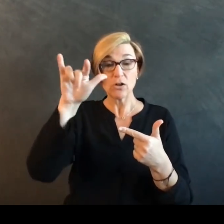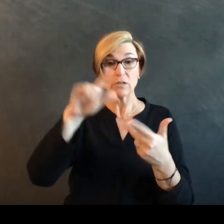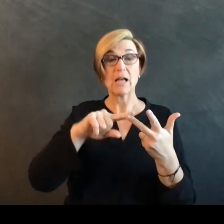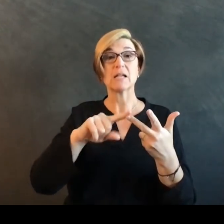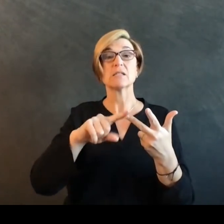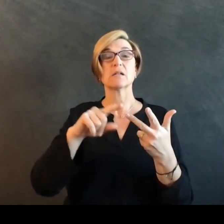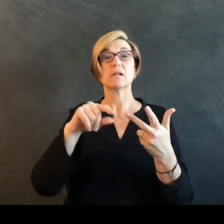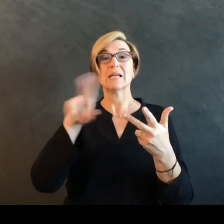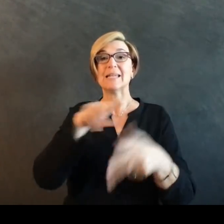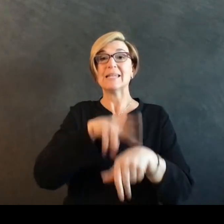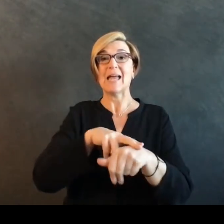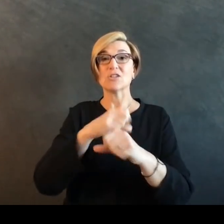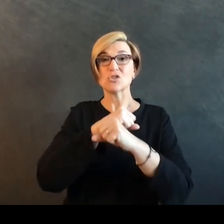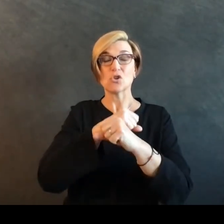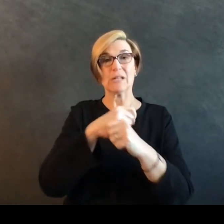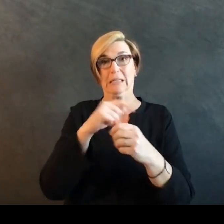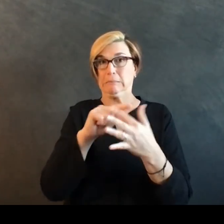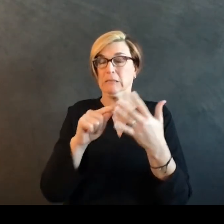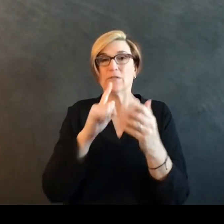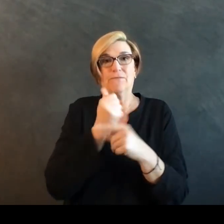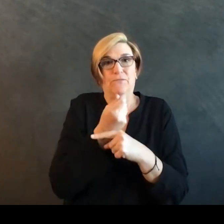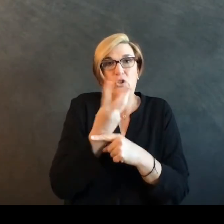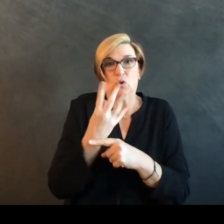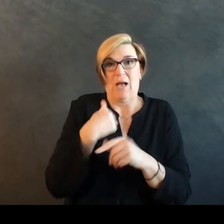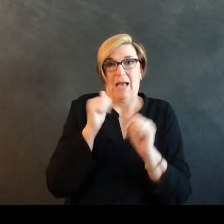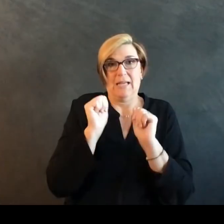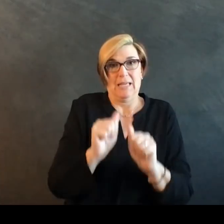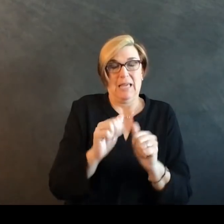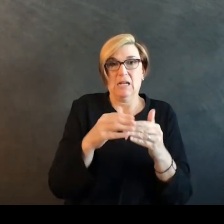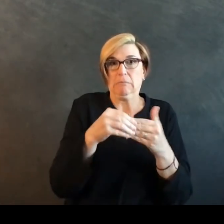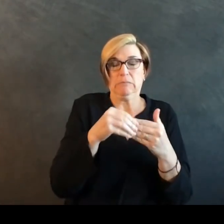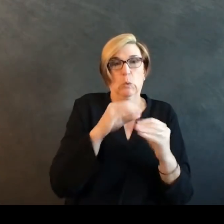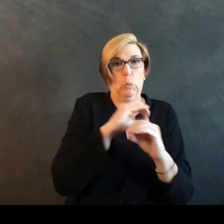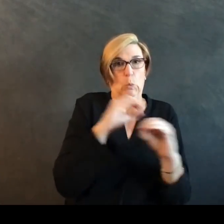work with the Federal Reserve to create broad-based lending facilities which we